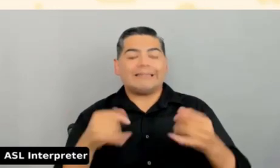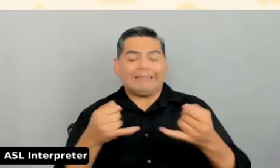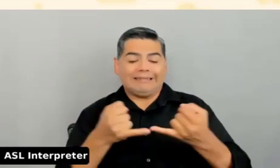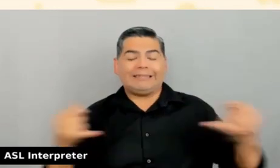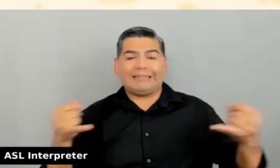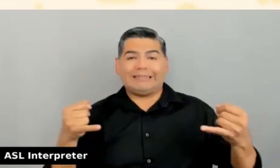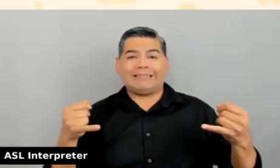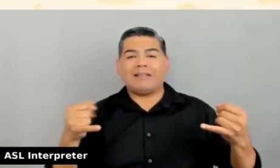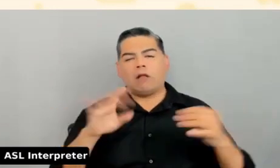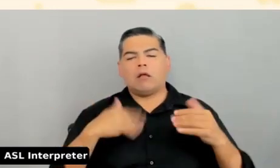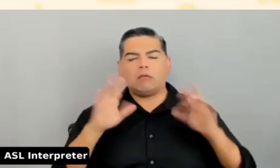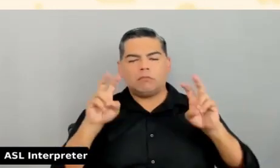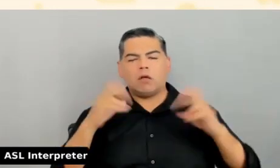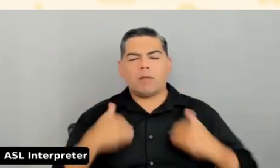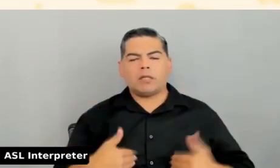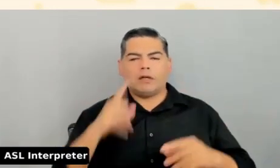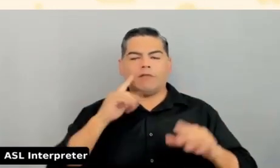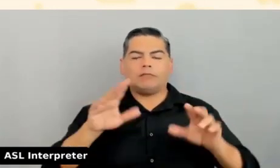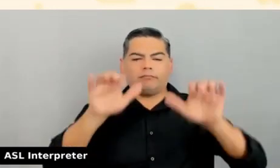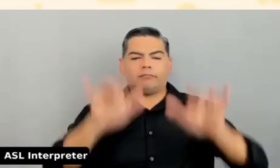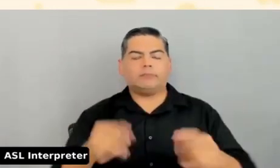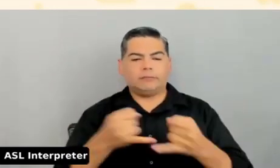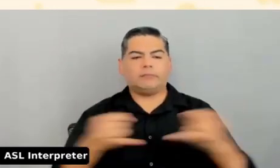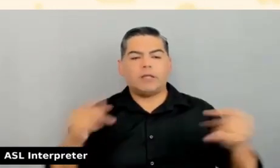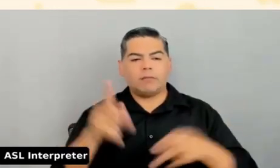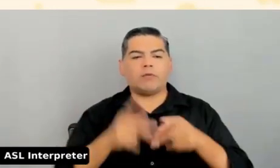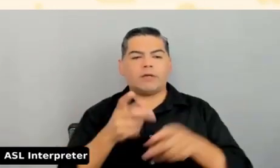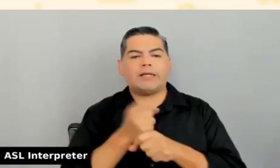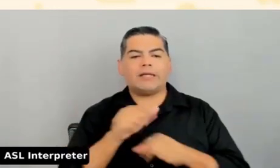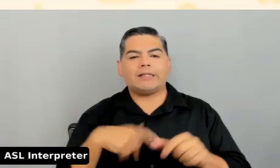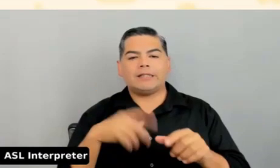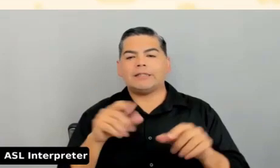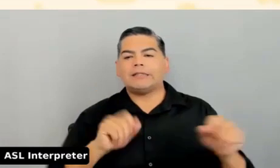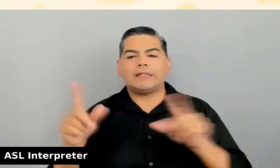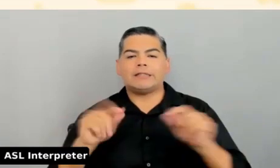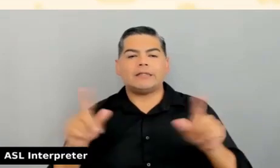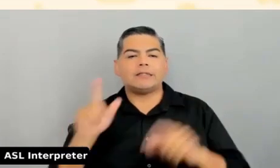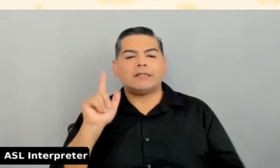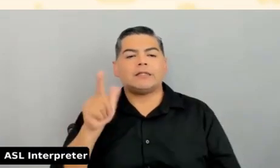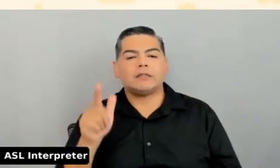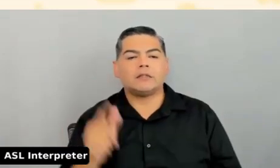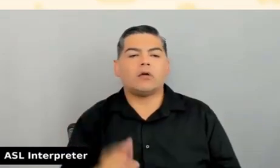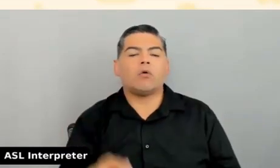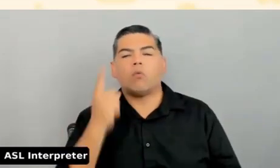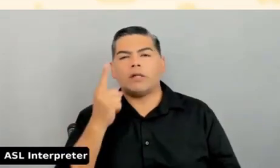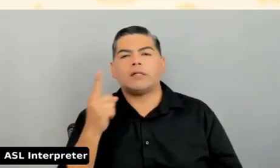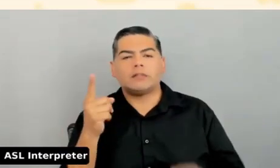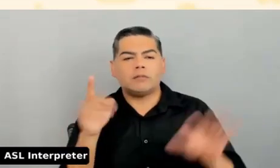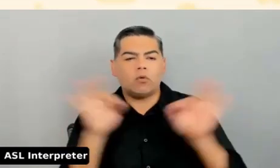and people can get the slides later. Important thing I want to talk about quickly is classes.